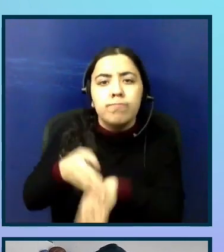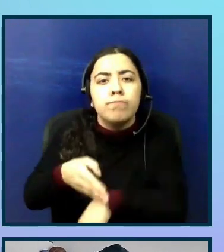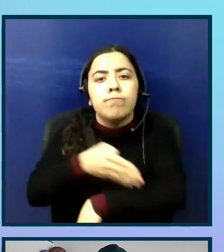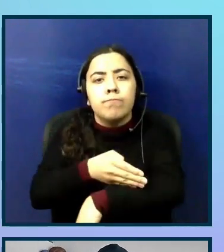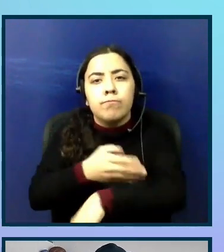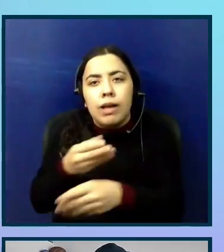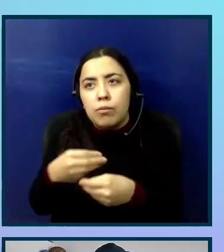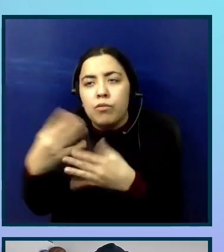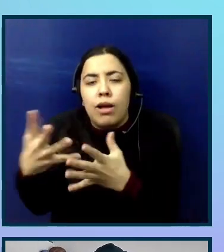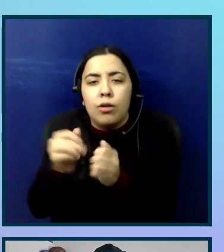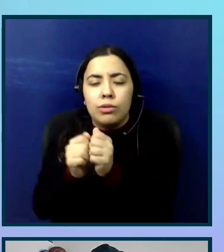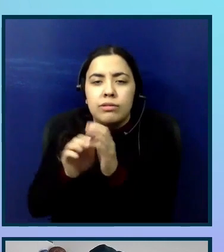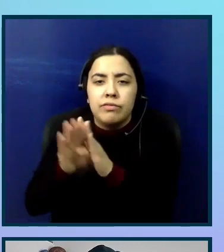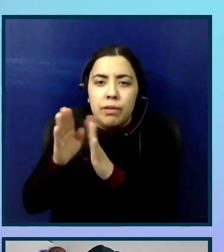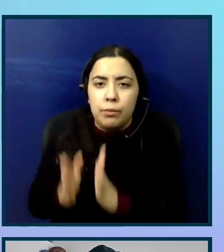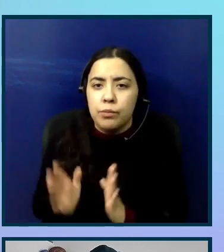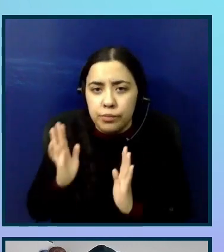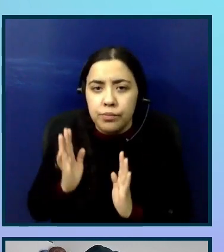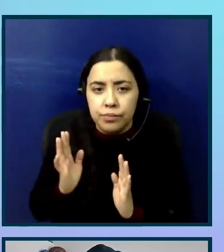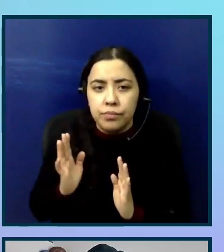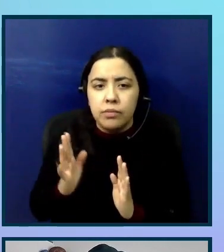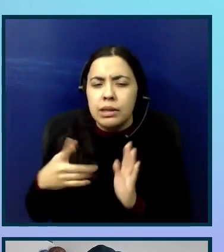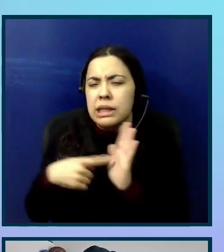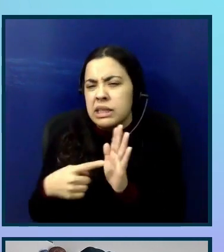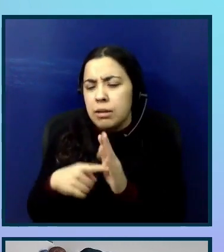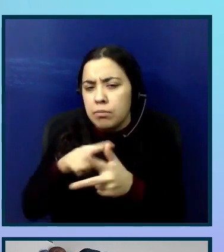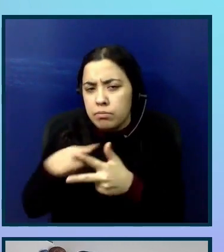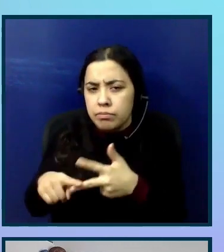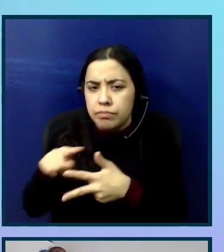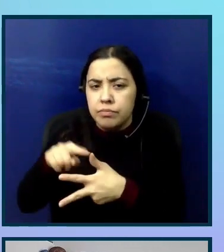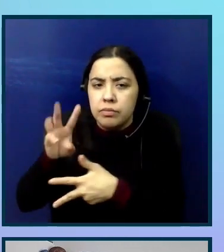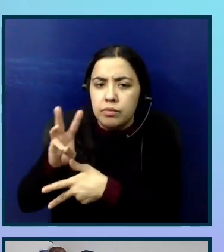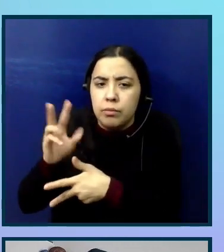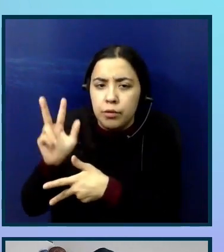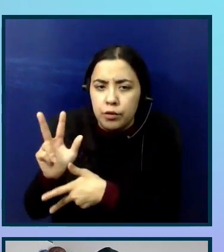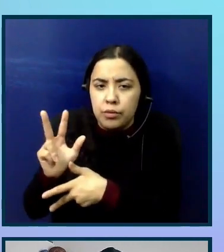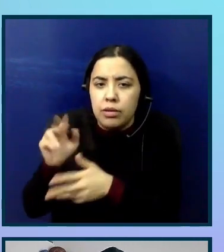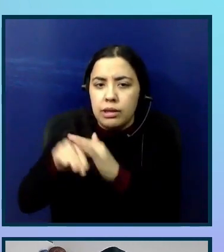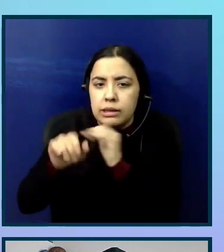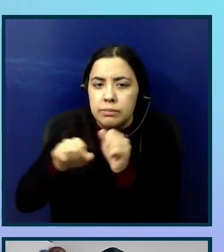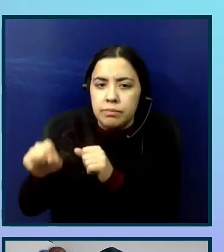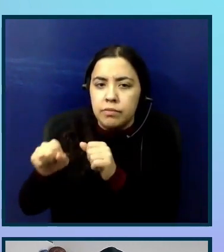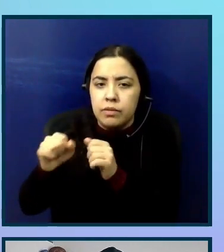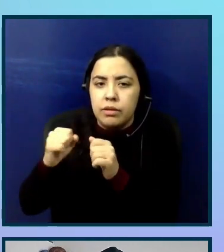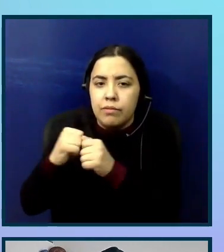So I put a couple of examples on here W3 accessibility foundations, Udacity course, they are both free.